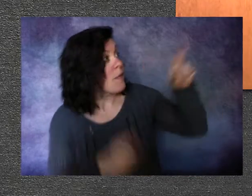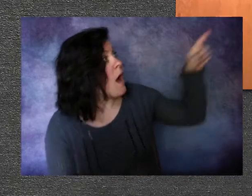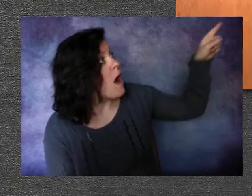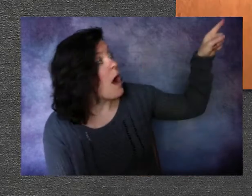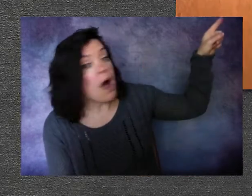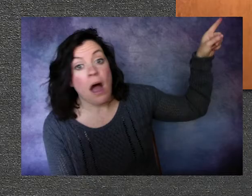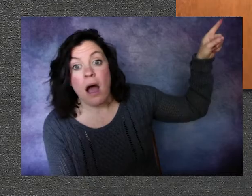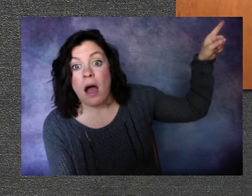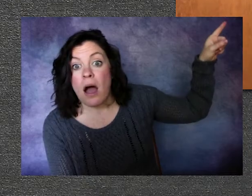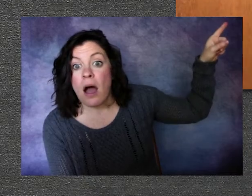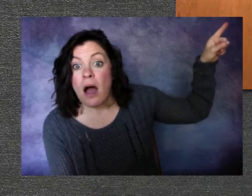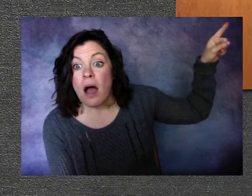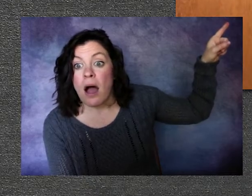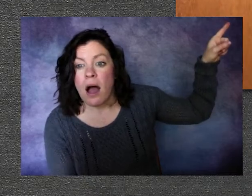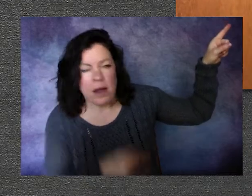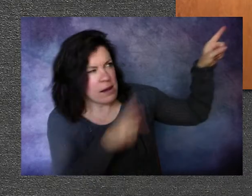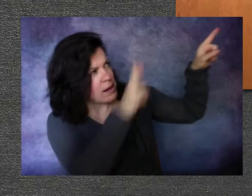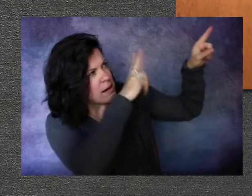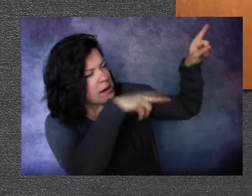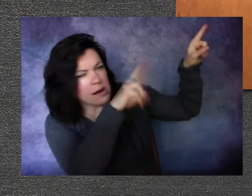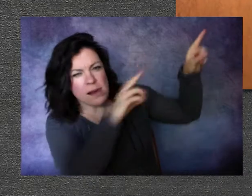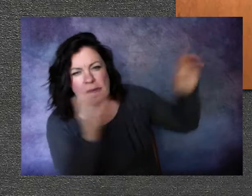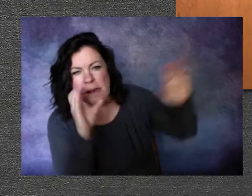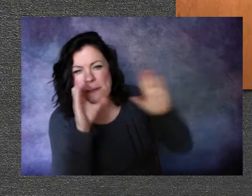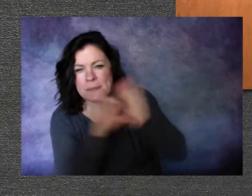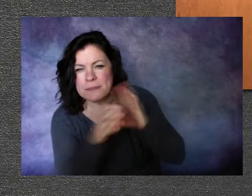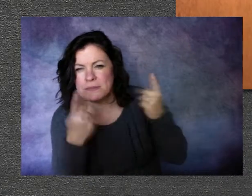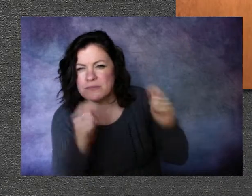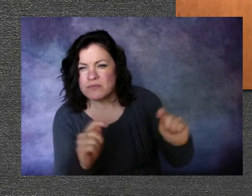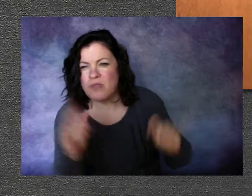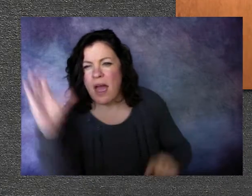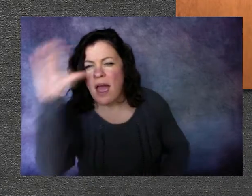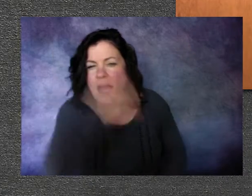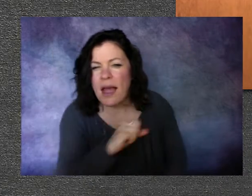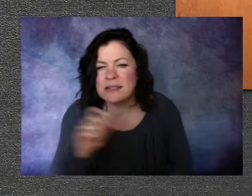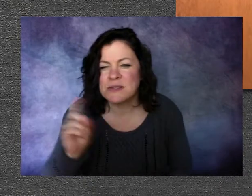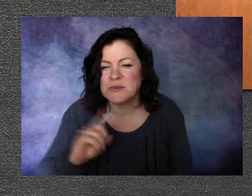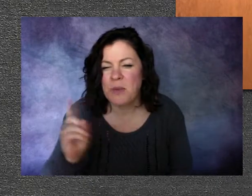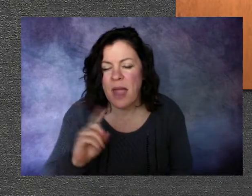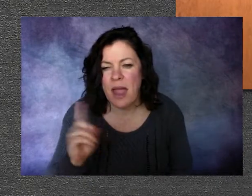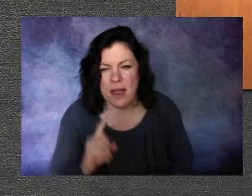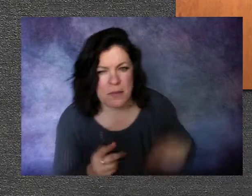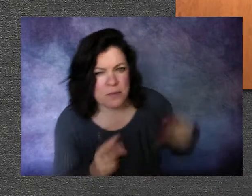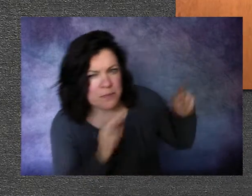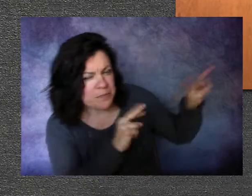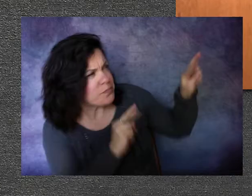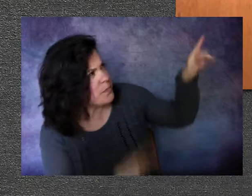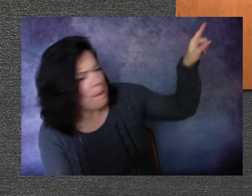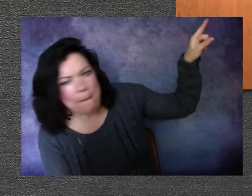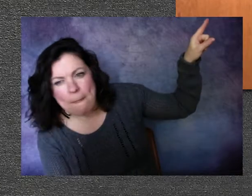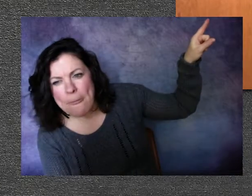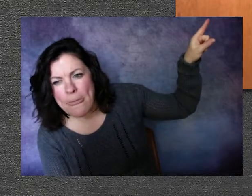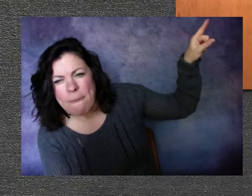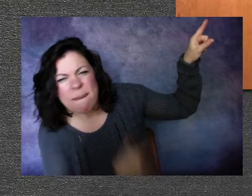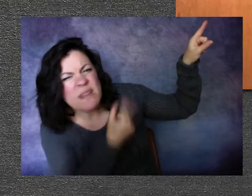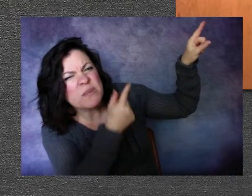Ooh, guess where George is now. All right, here's our clues. Let's see, hmm.